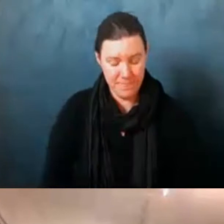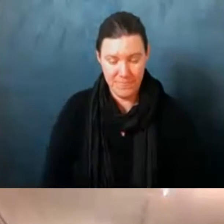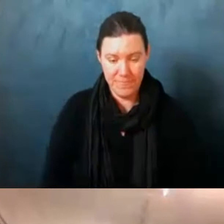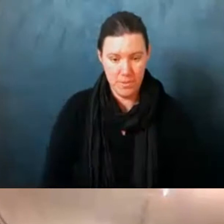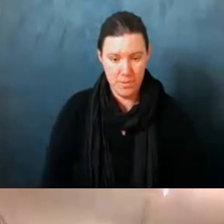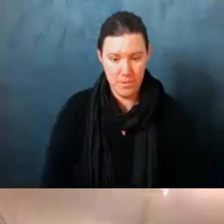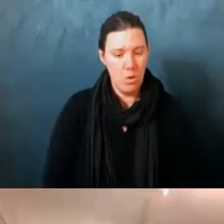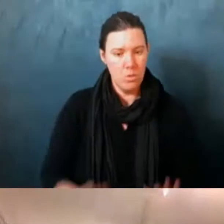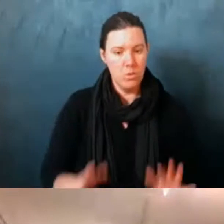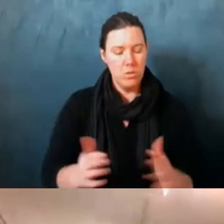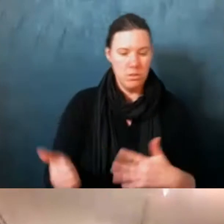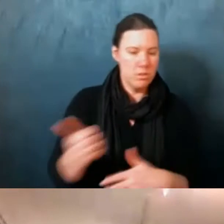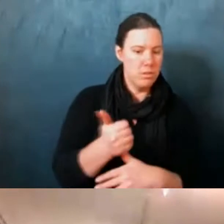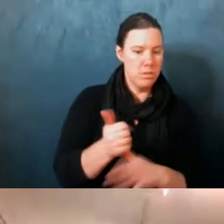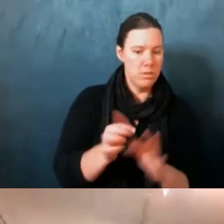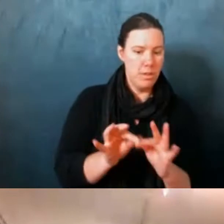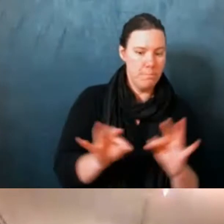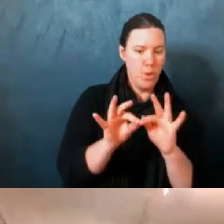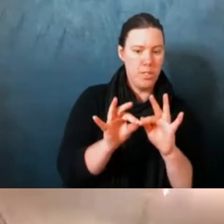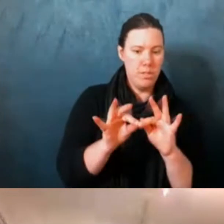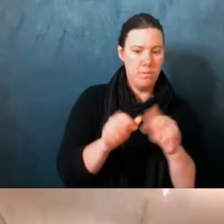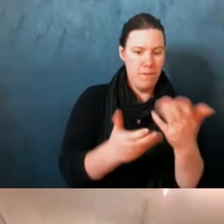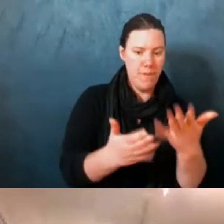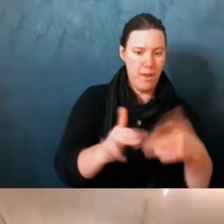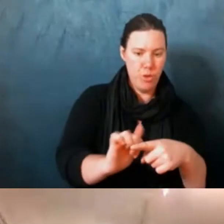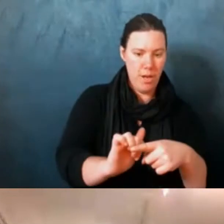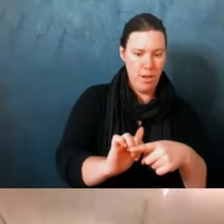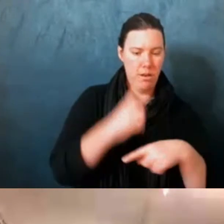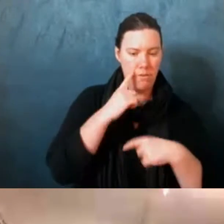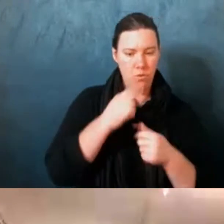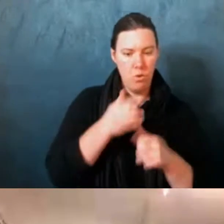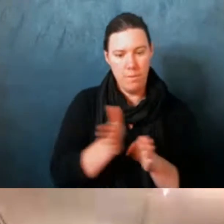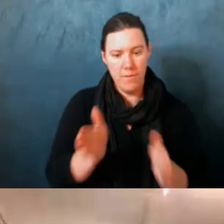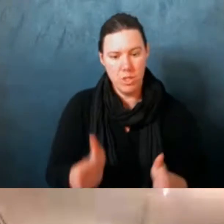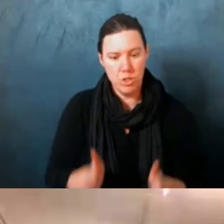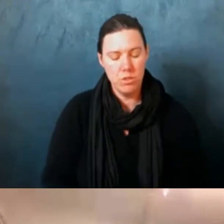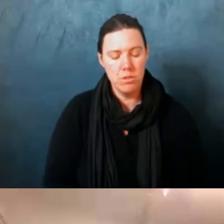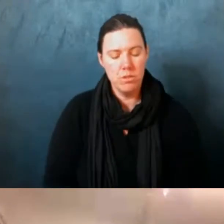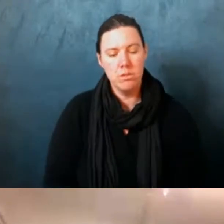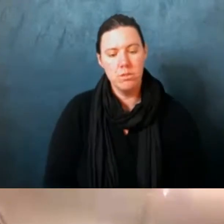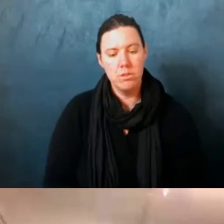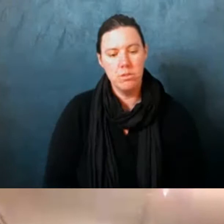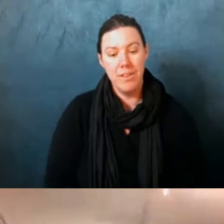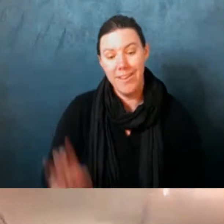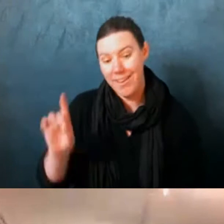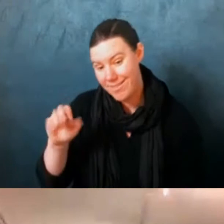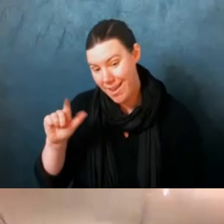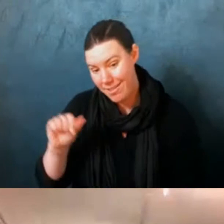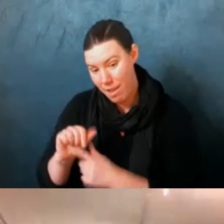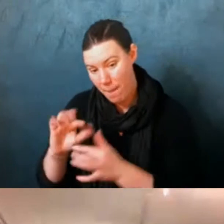get this kind of training. And as Della said, that we need to bring economic equities